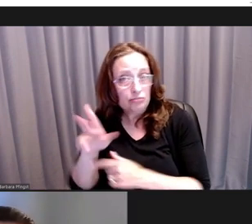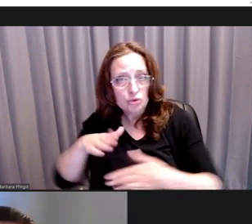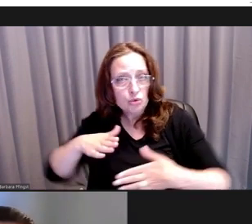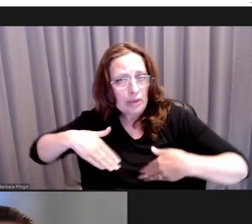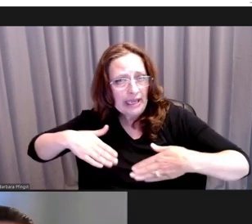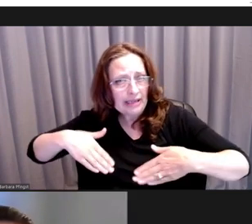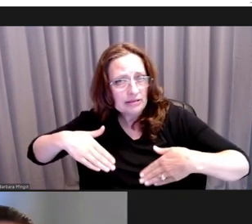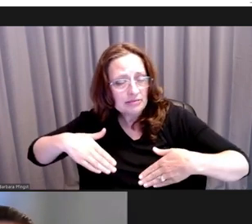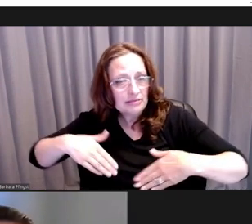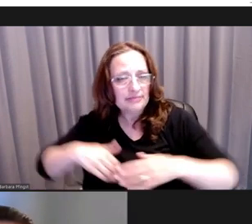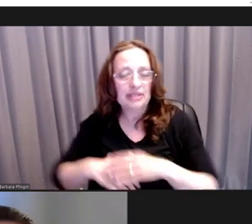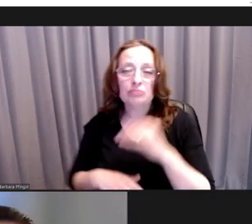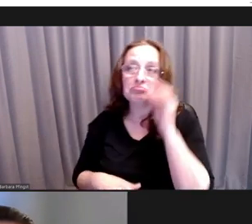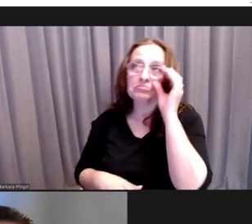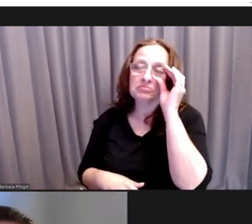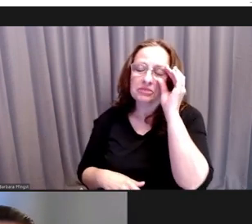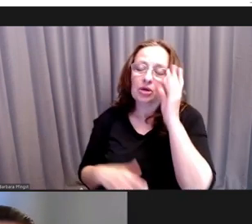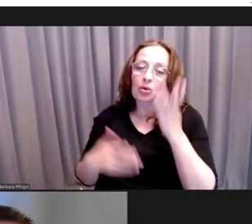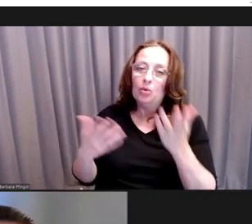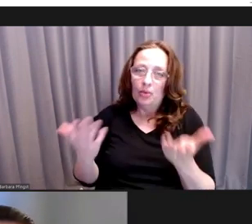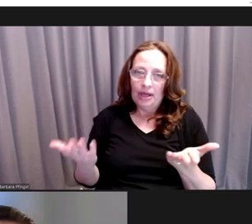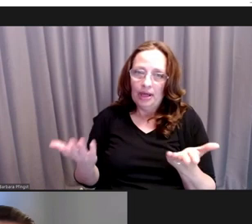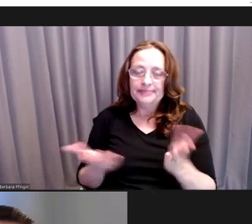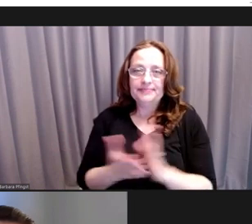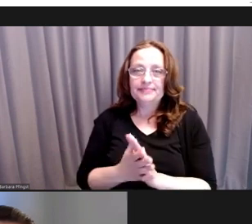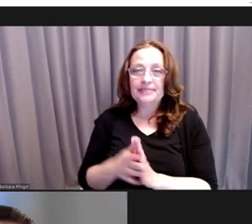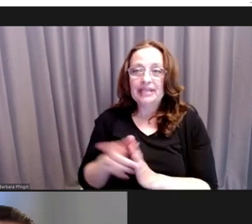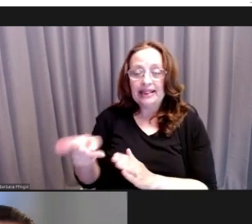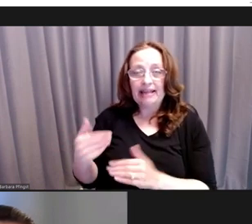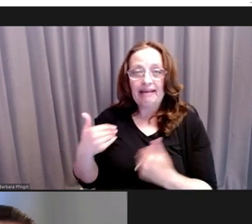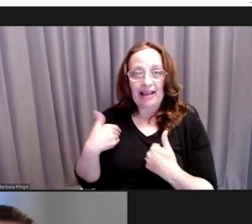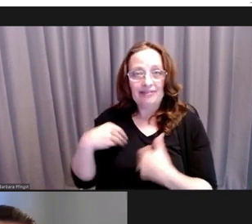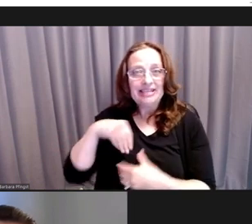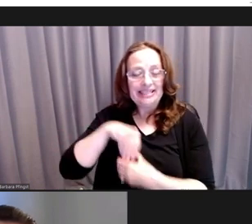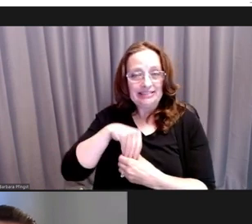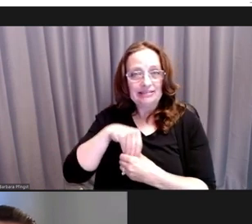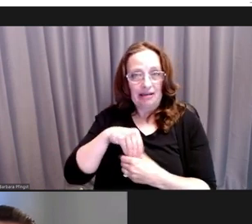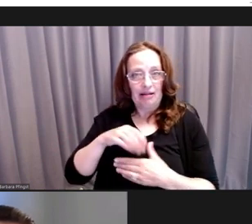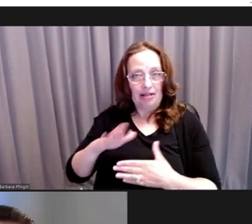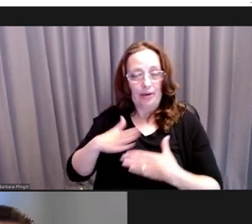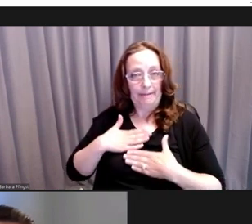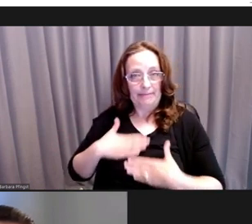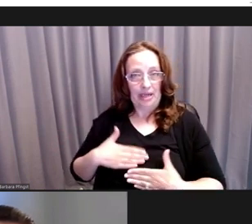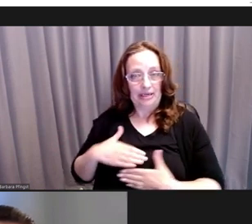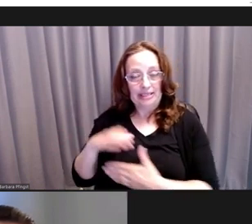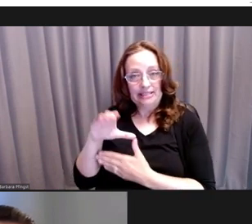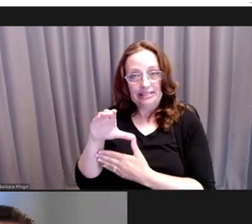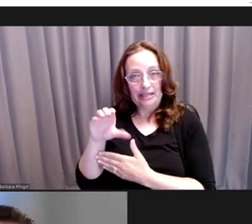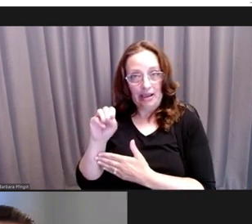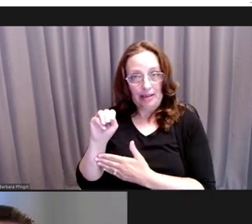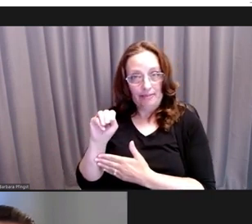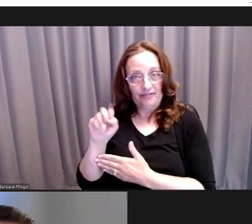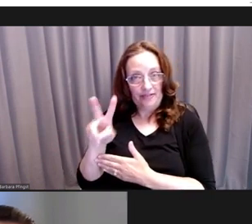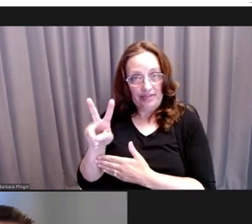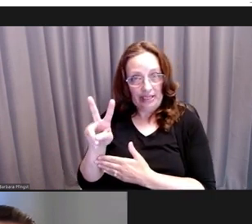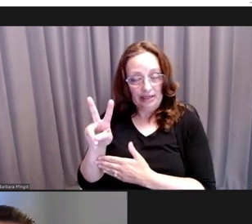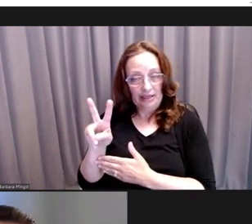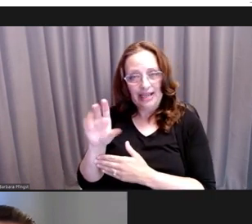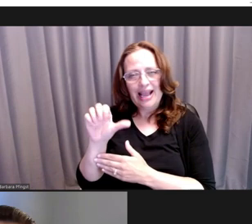I would just sad... Like you said, if they have antibodies... That could have been an infection that would have happened after birth and wouldn't be at the same sort of risk